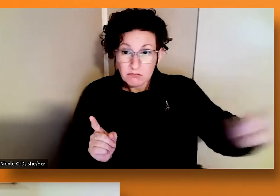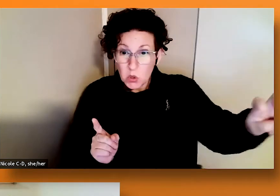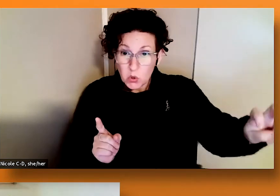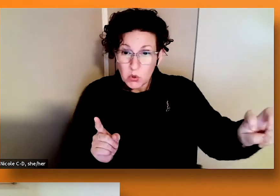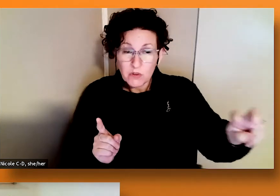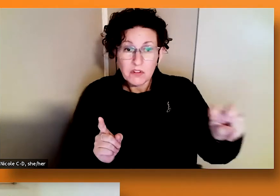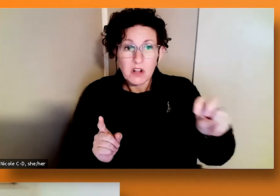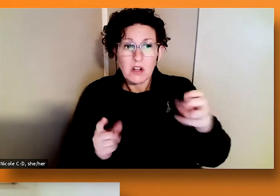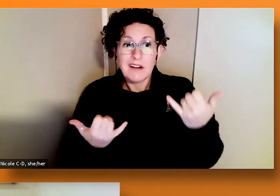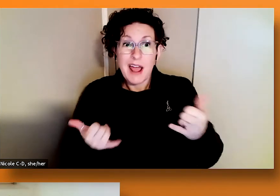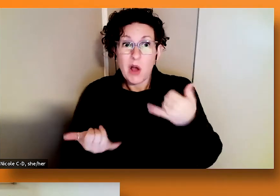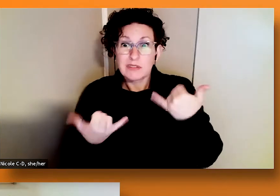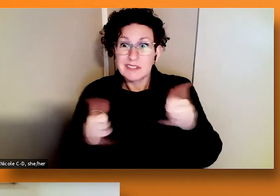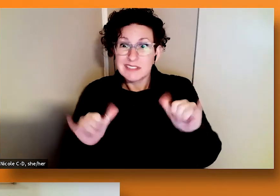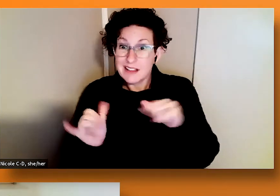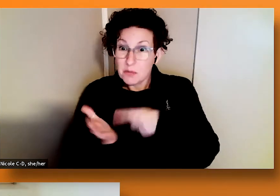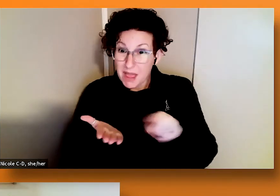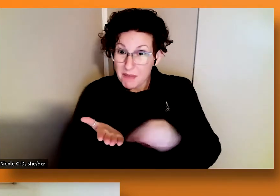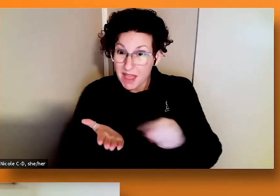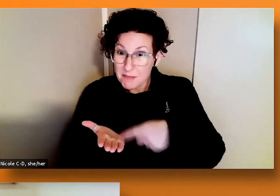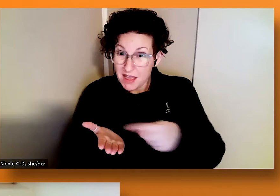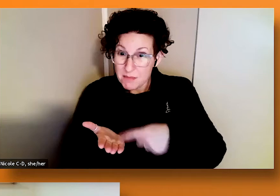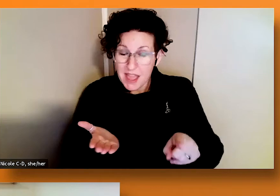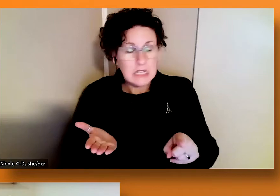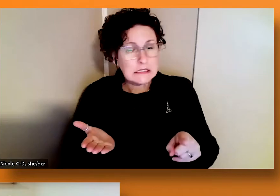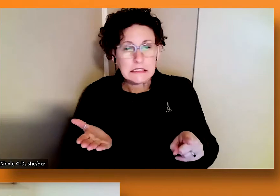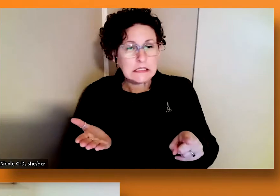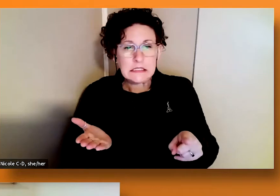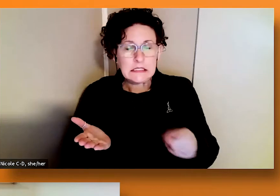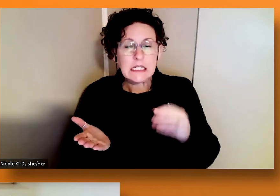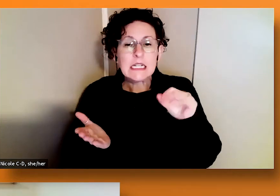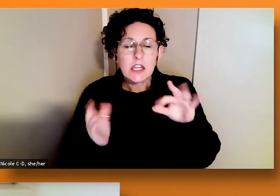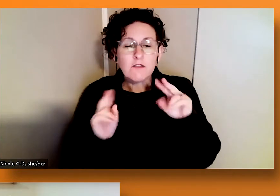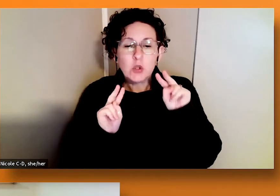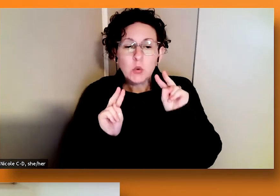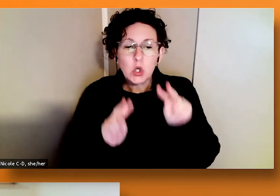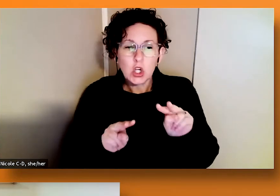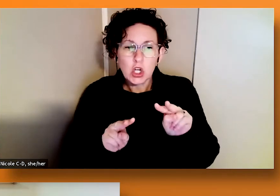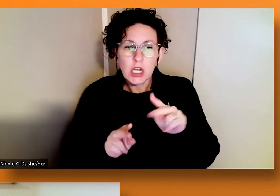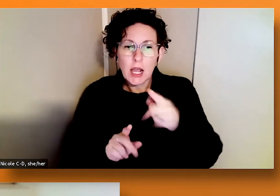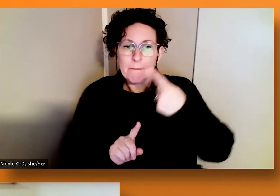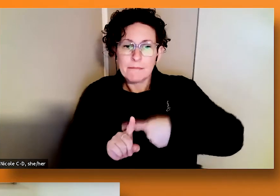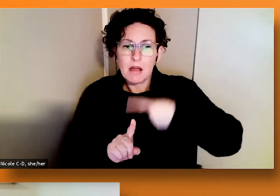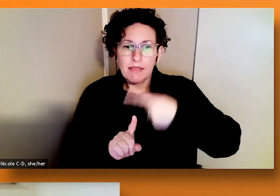So if you're looking at expenses for that month specifically, those things would be easier to catch.